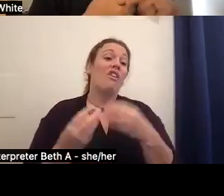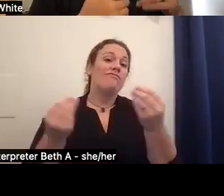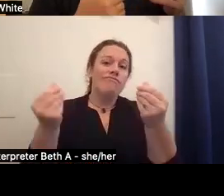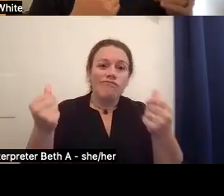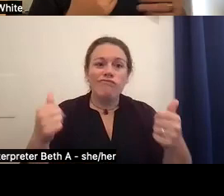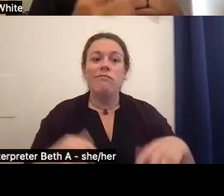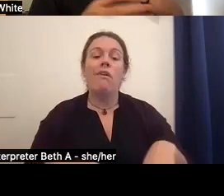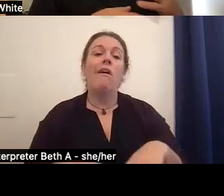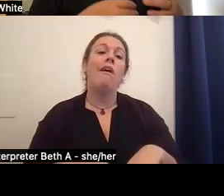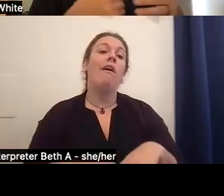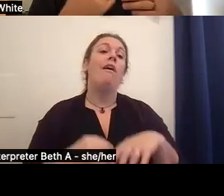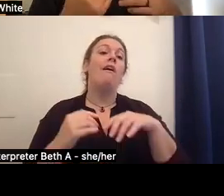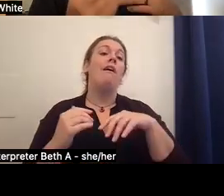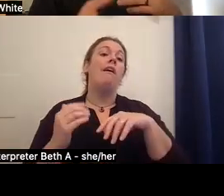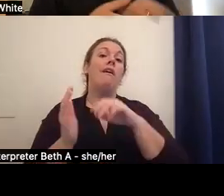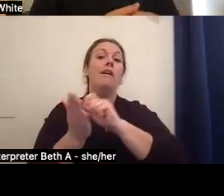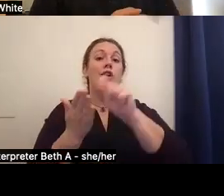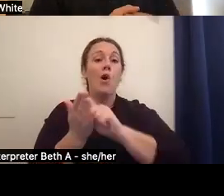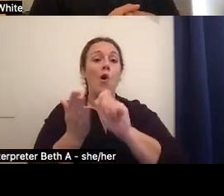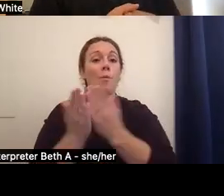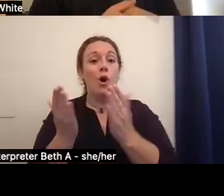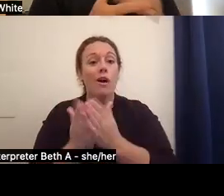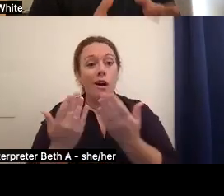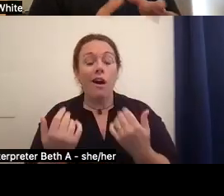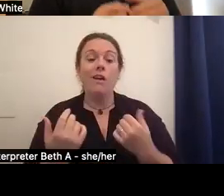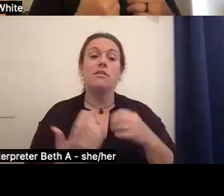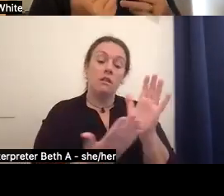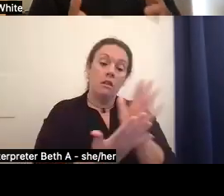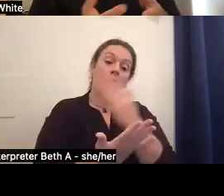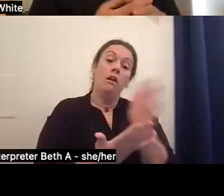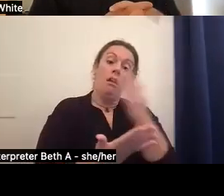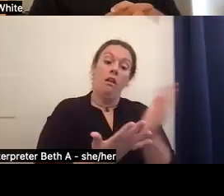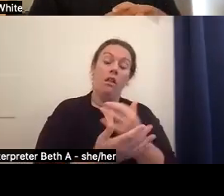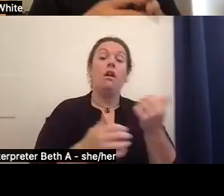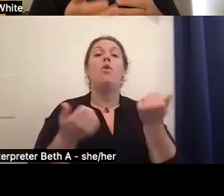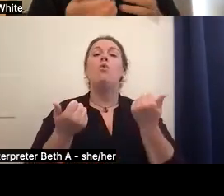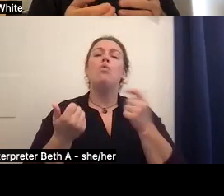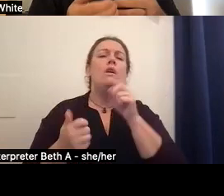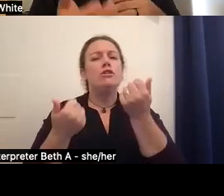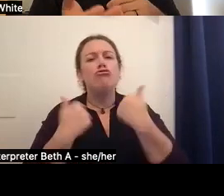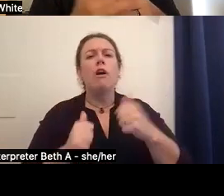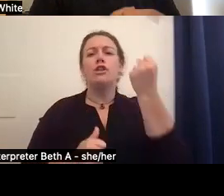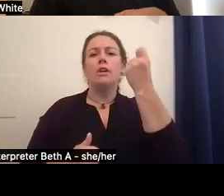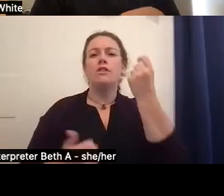and we're really kind of trying to understand what Waugh was doing and how he framed it for